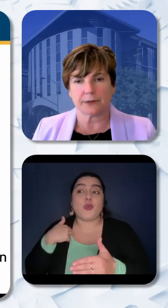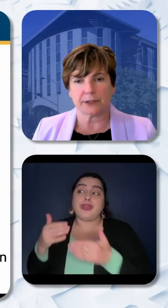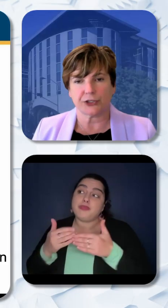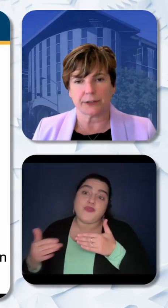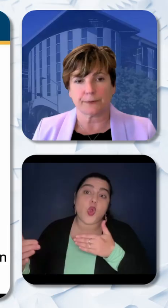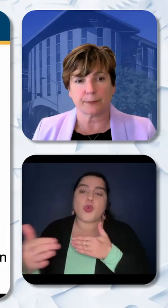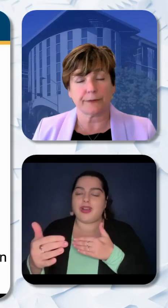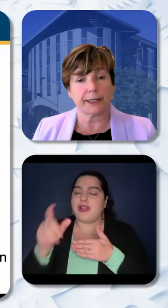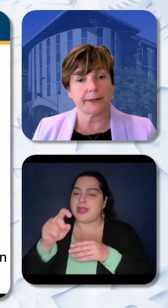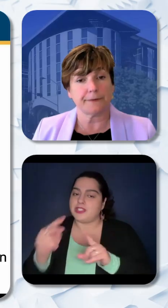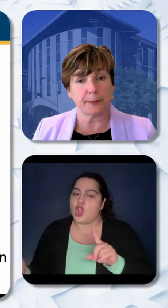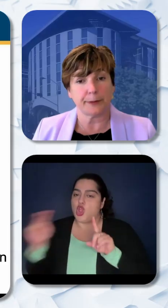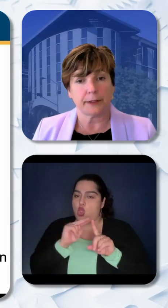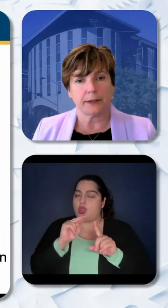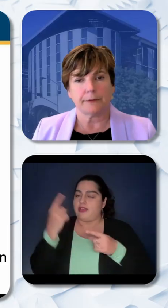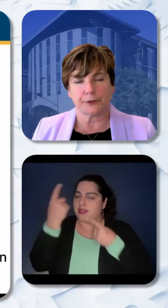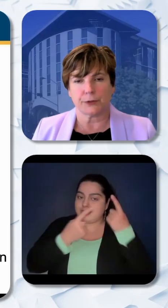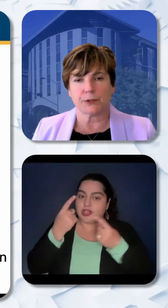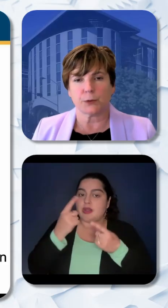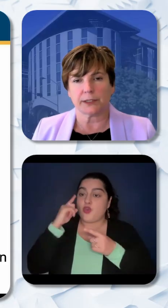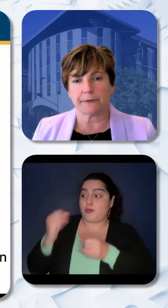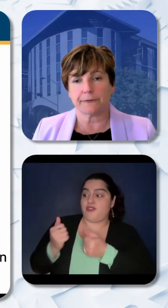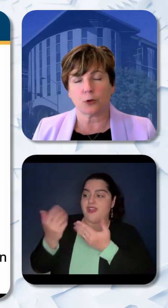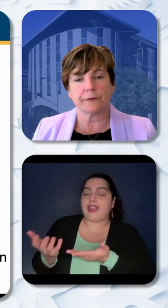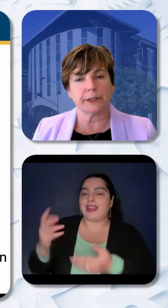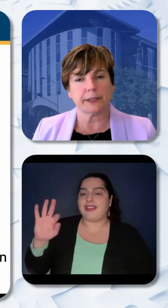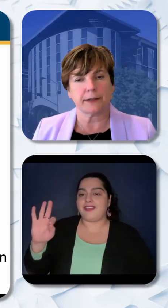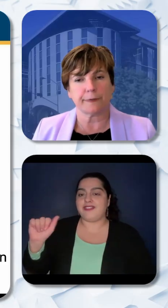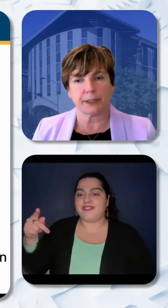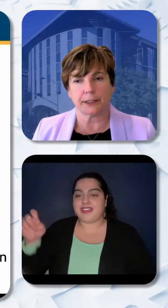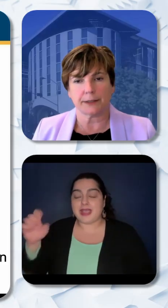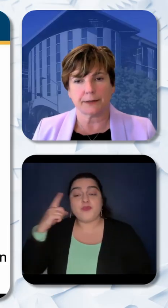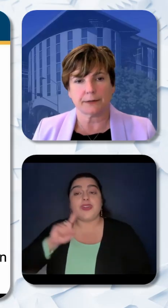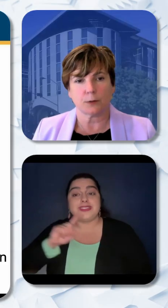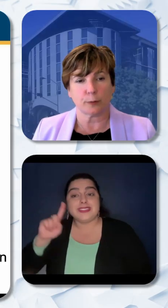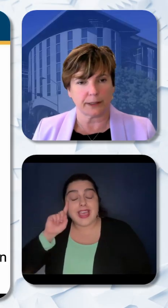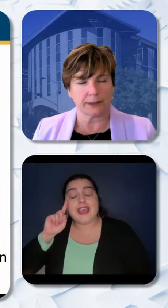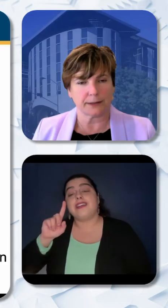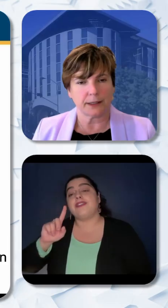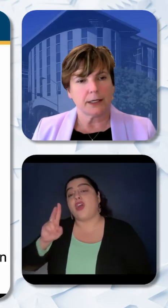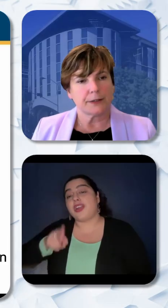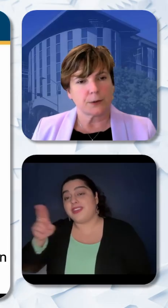considerations for providing FAPE for students who are deaf, hard of hearing, deafblind, or blind.